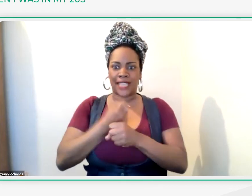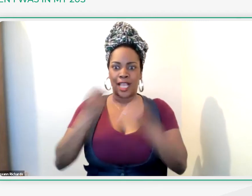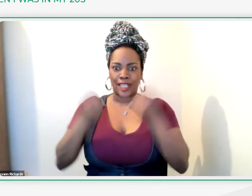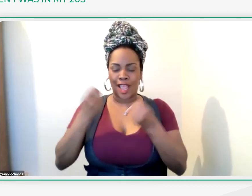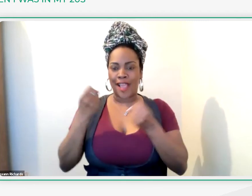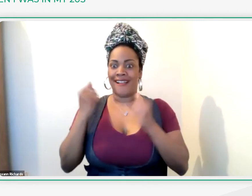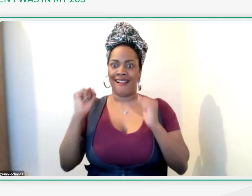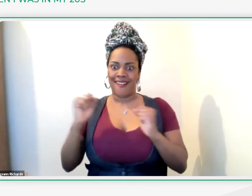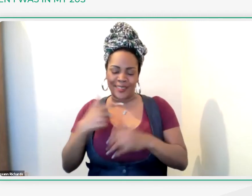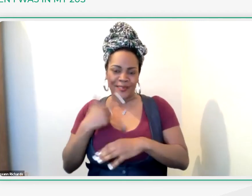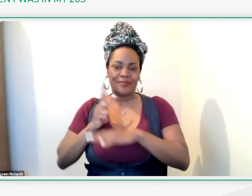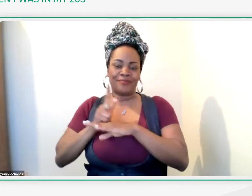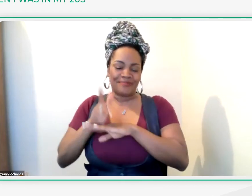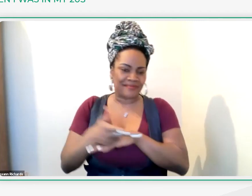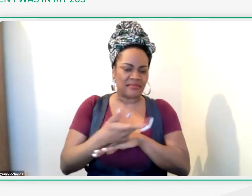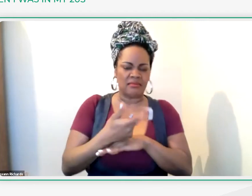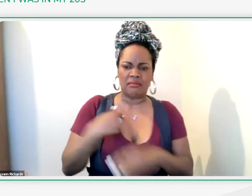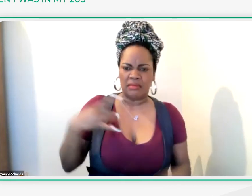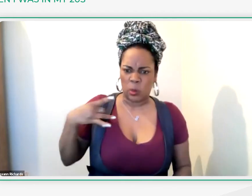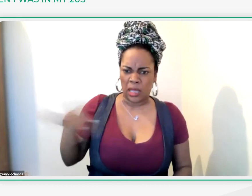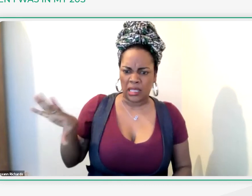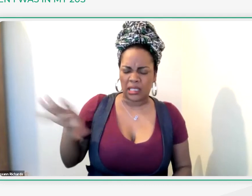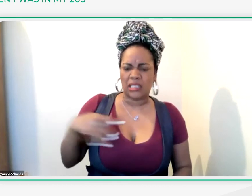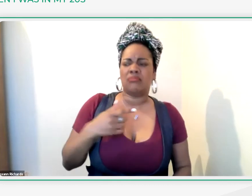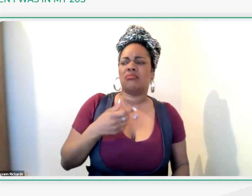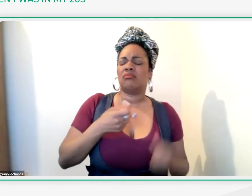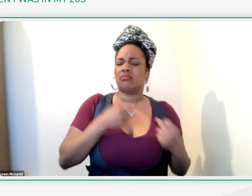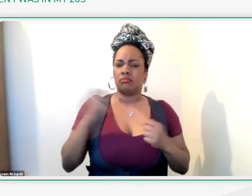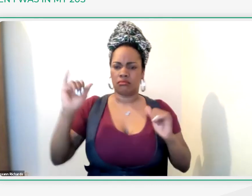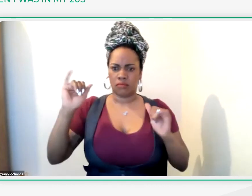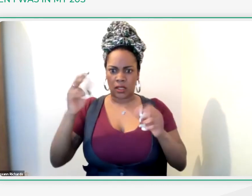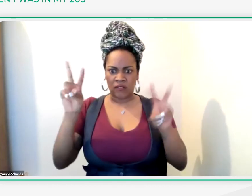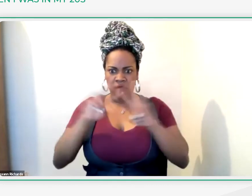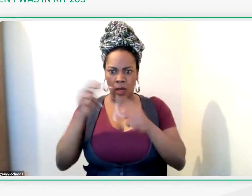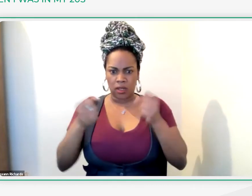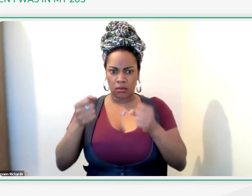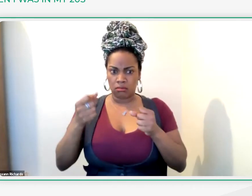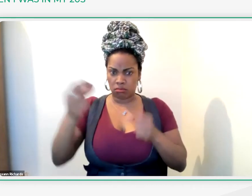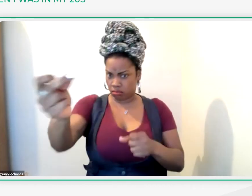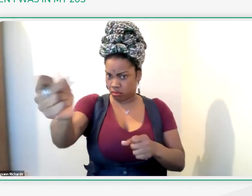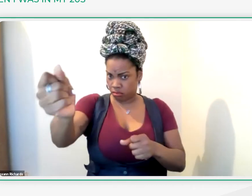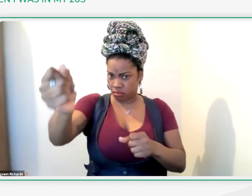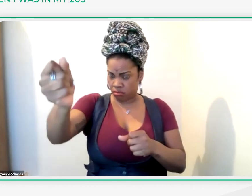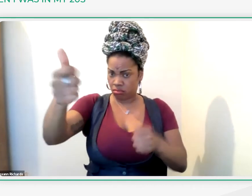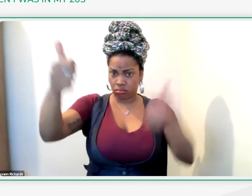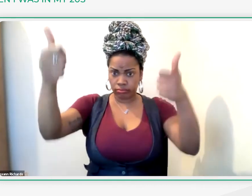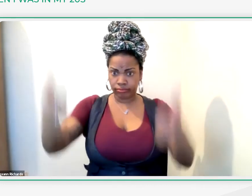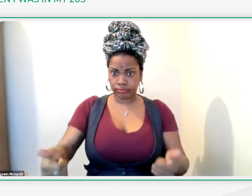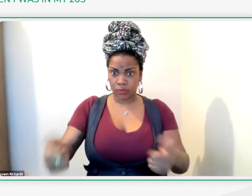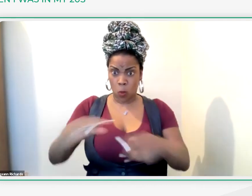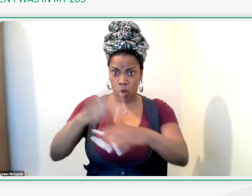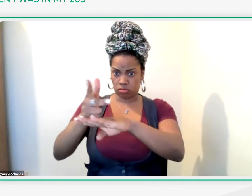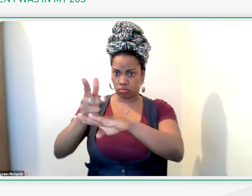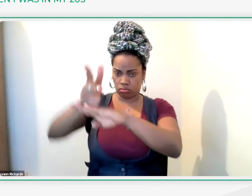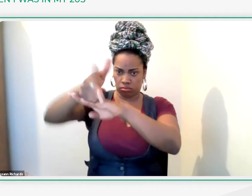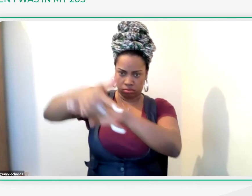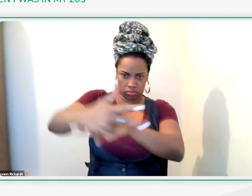I got a new car and left the lot and realized that I didn't like it anymore.